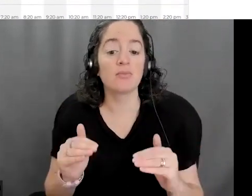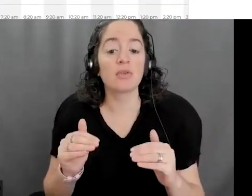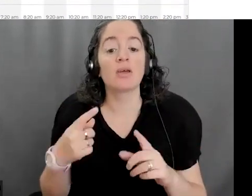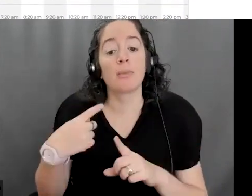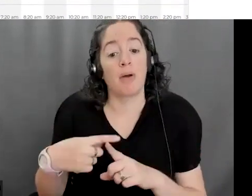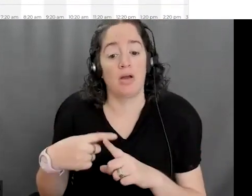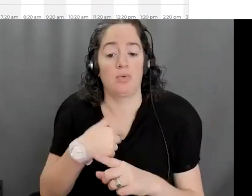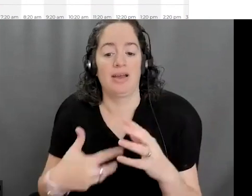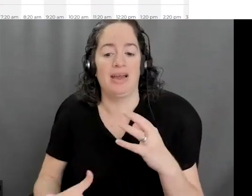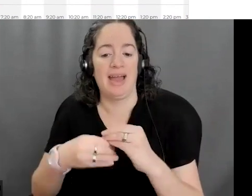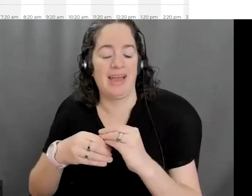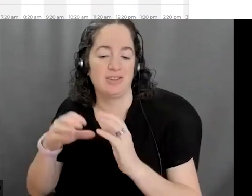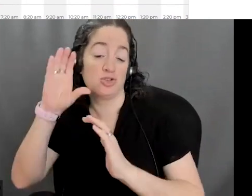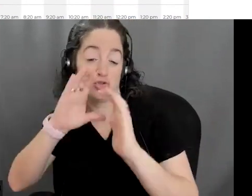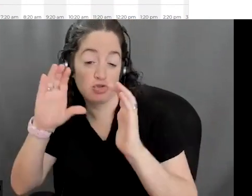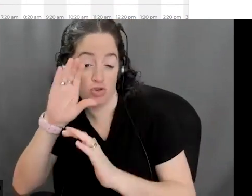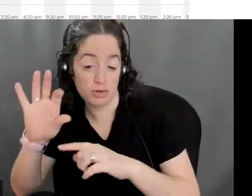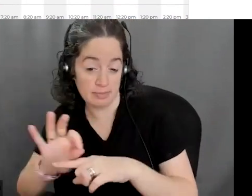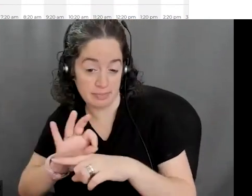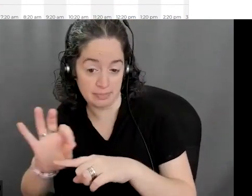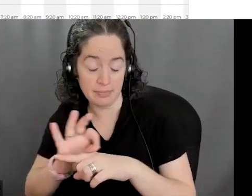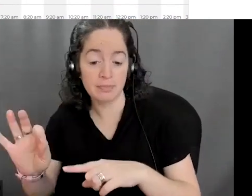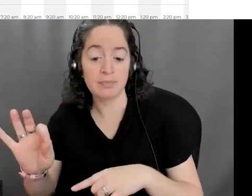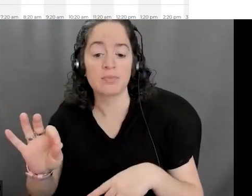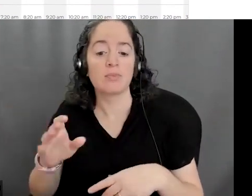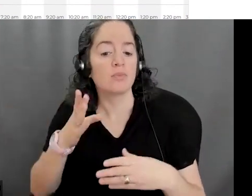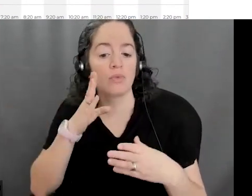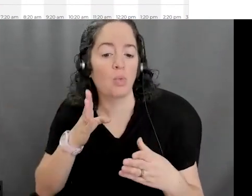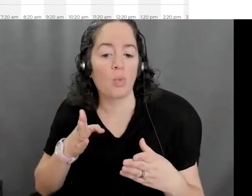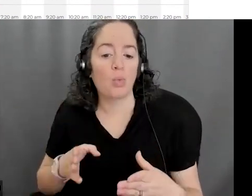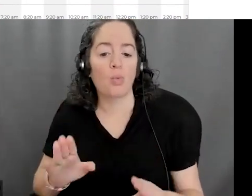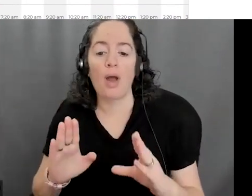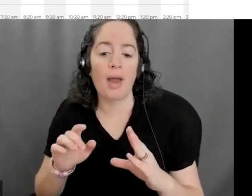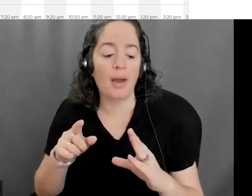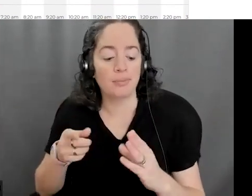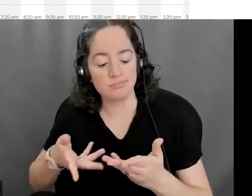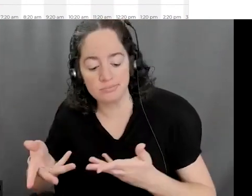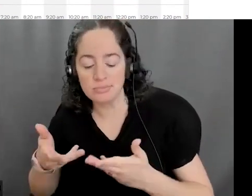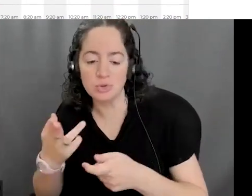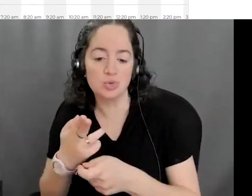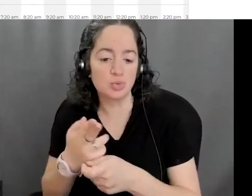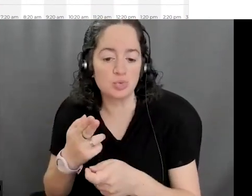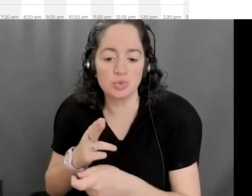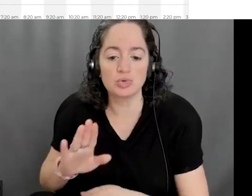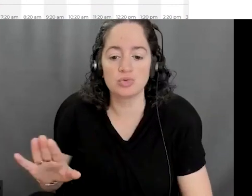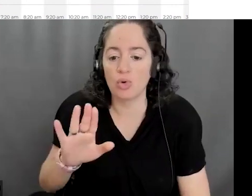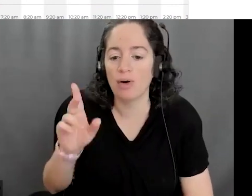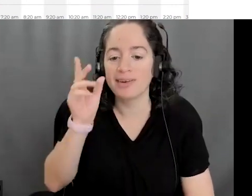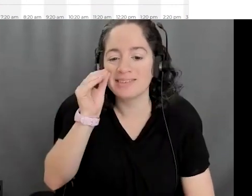that allows us to interact with the data in the table. If we know what we're looking for,